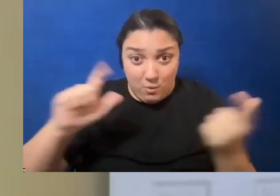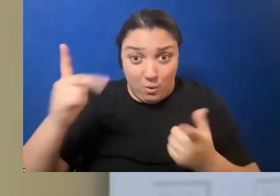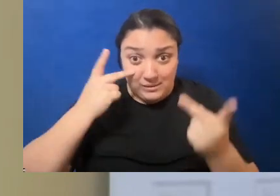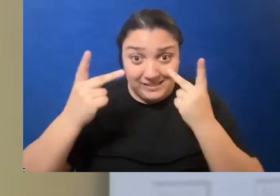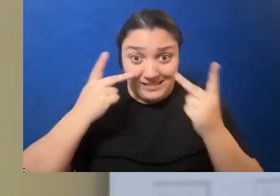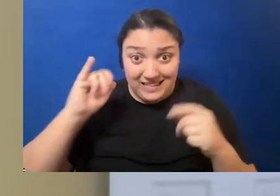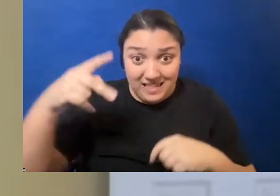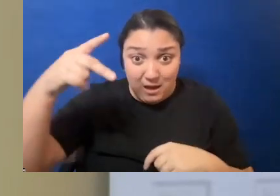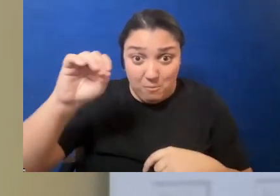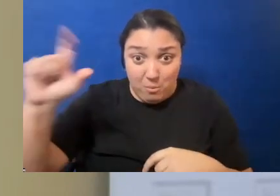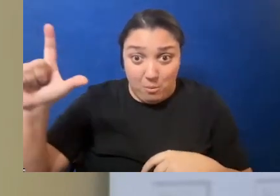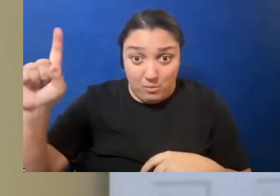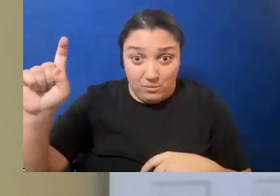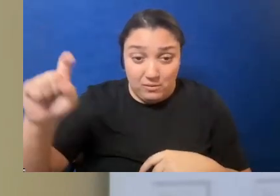CAN YOU SEE THAT POLL?